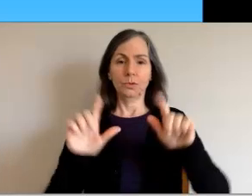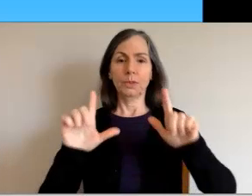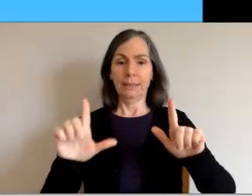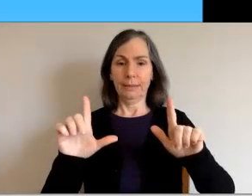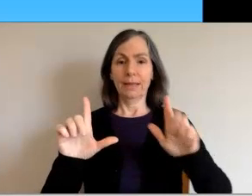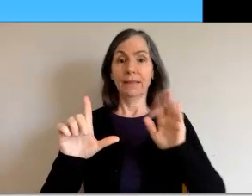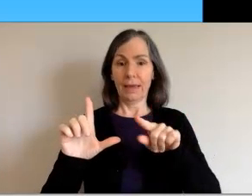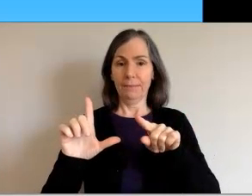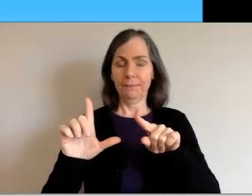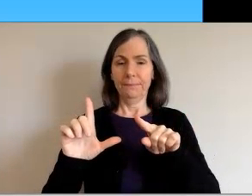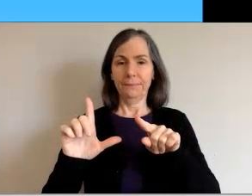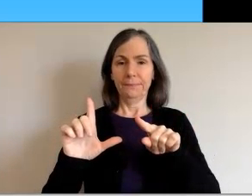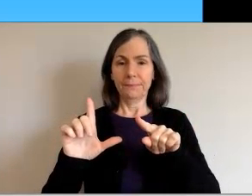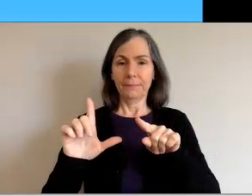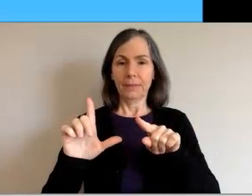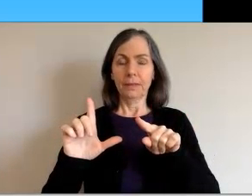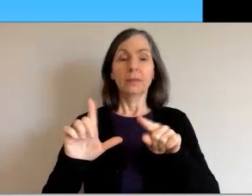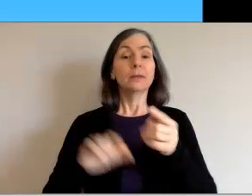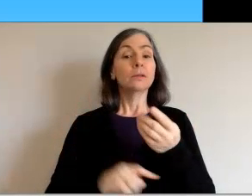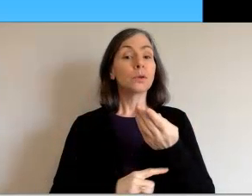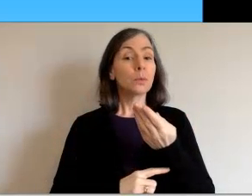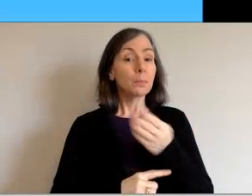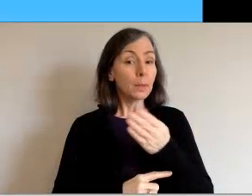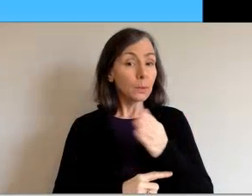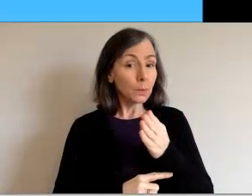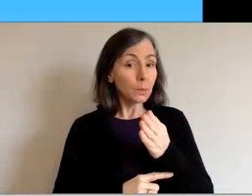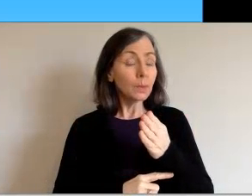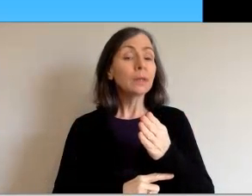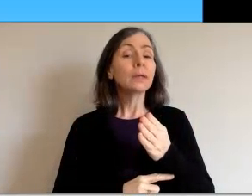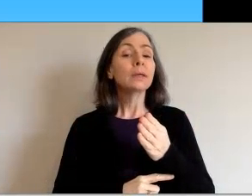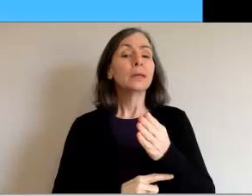Only when you get to this blue screen, will it say that you are